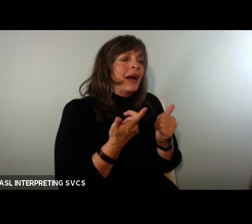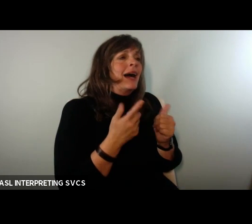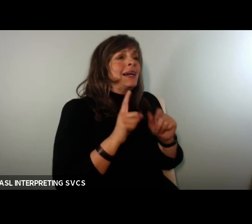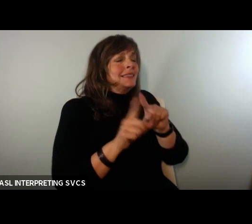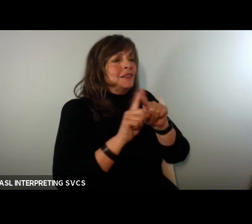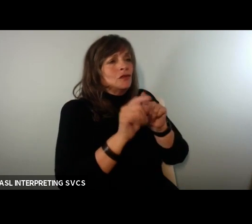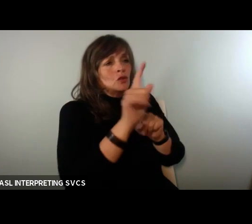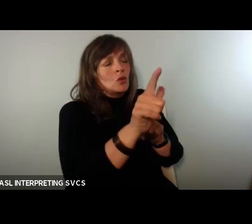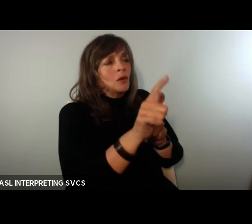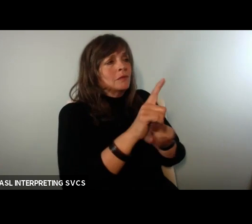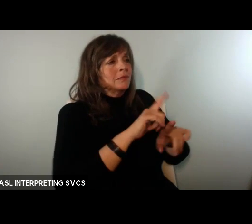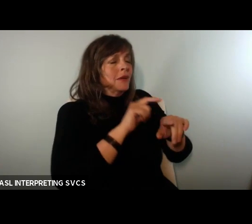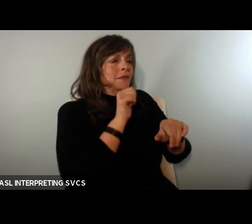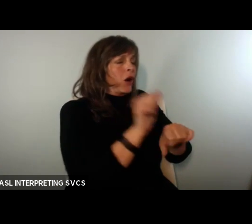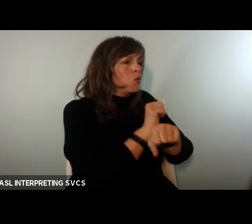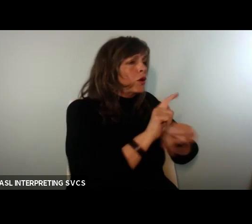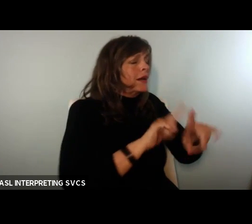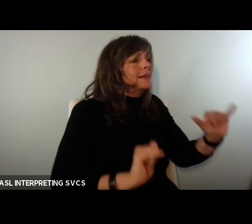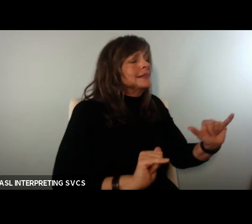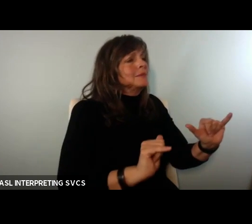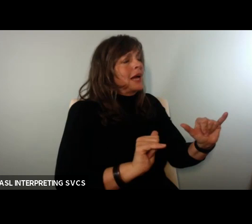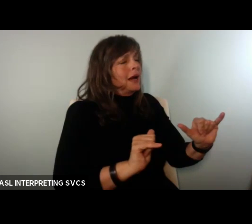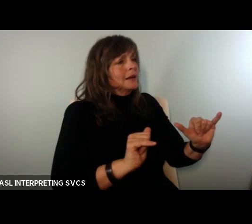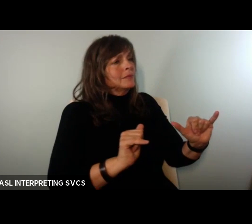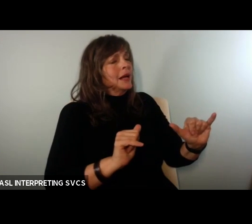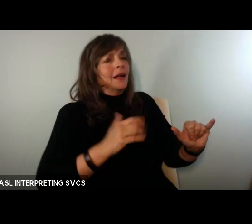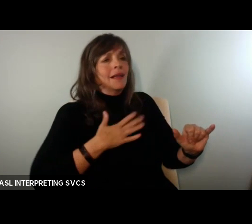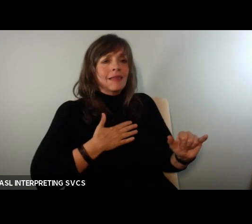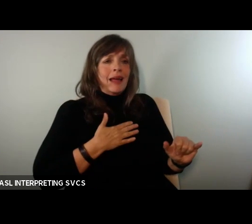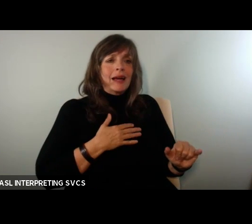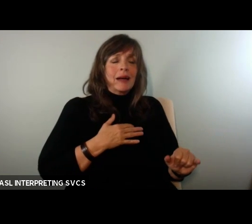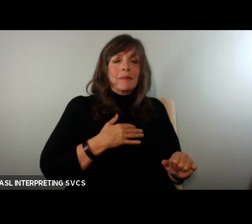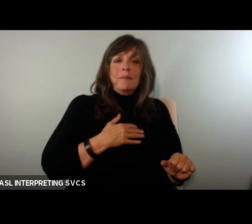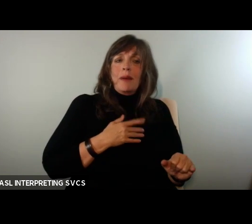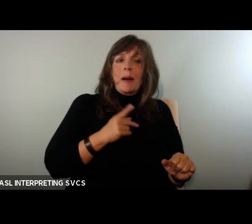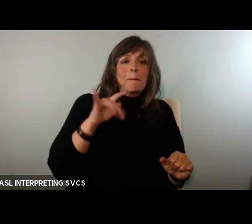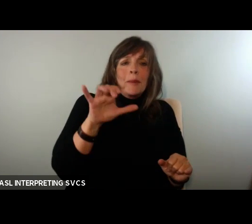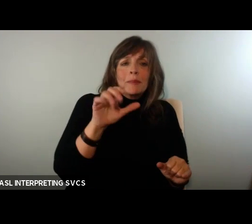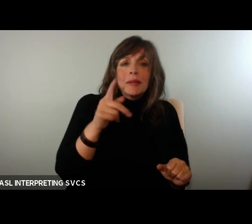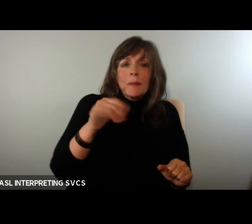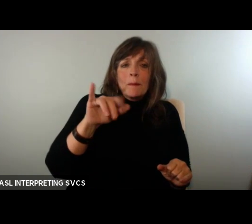like rebooting my own public facing podcast, having students commenting independently